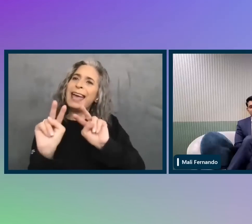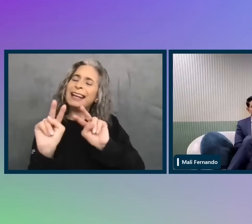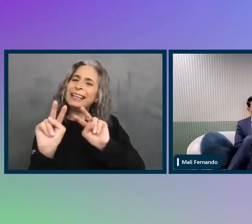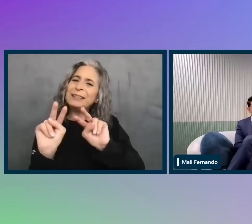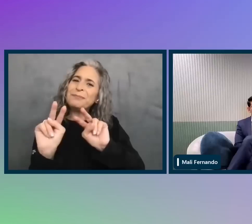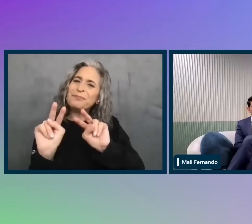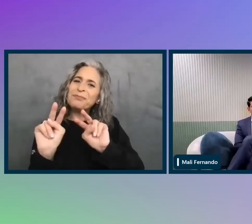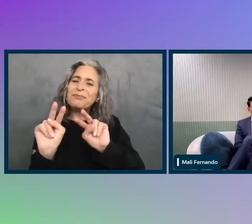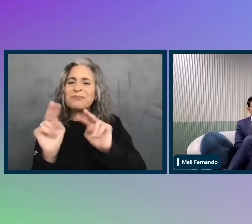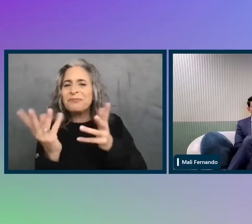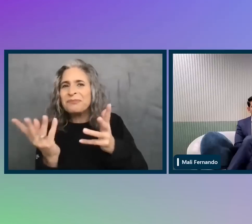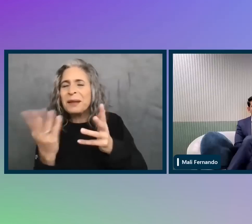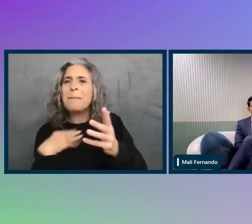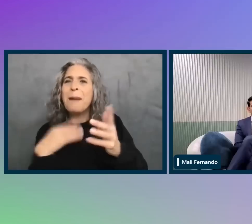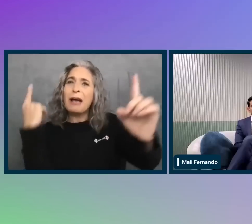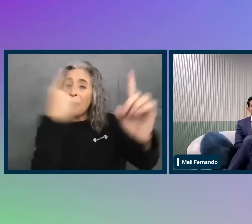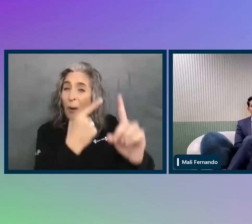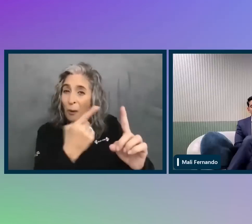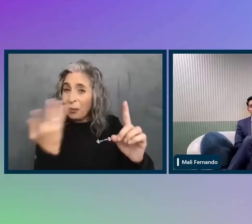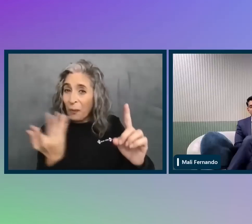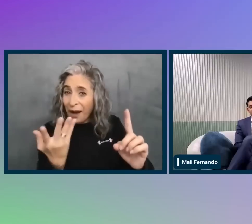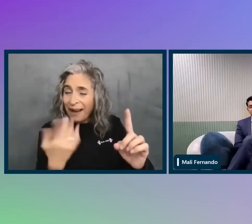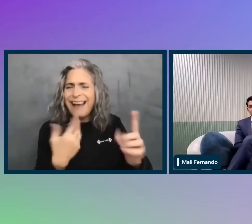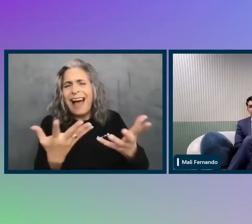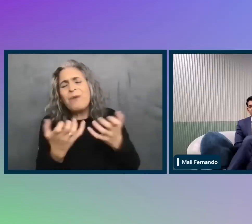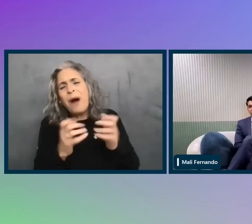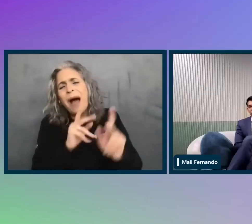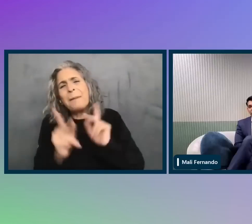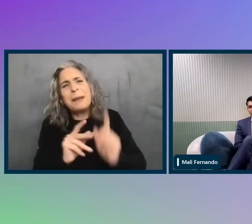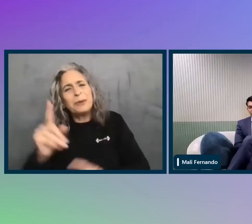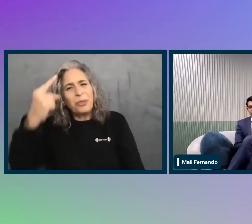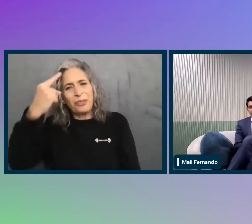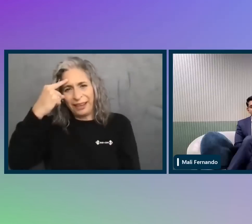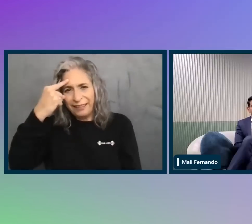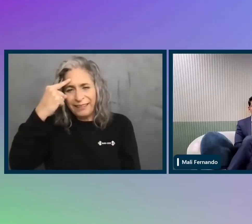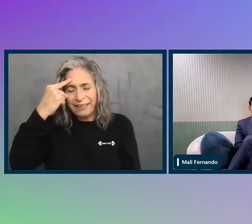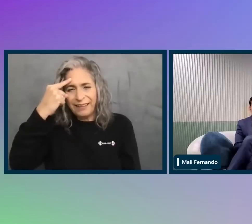I want people to think HSBC when they think disability.